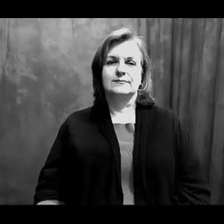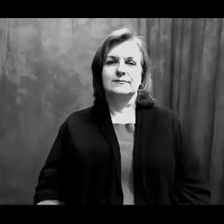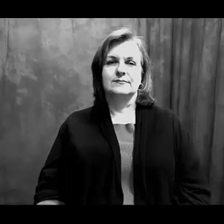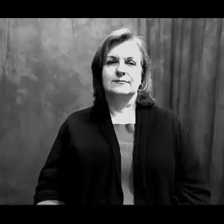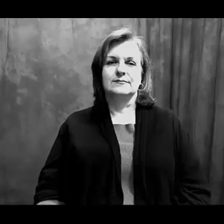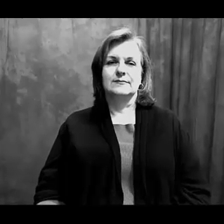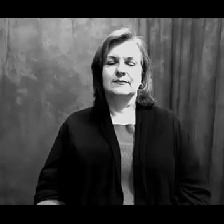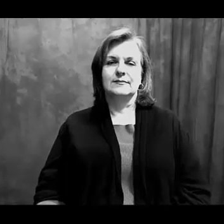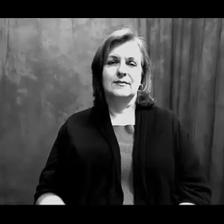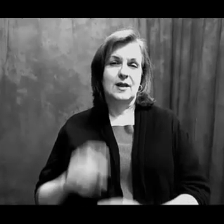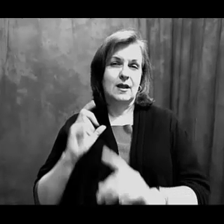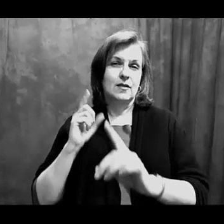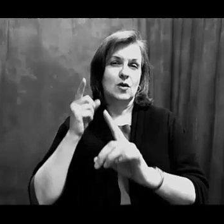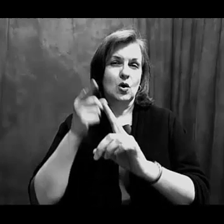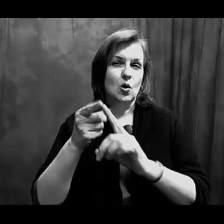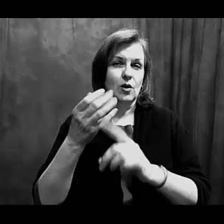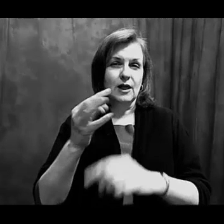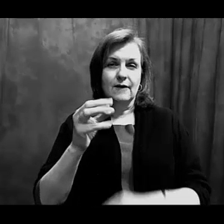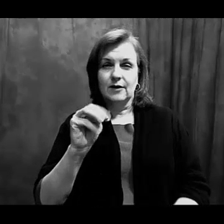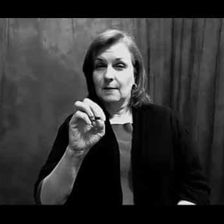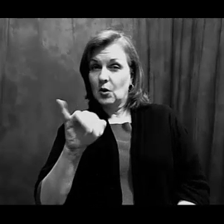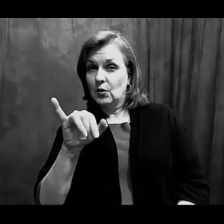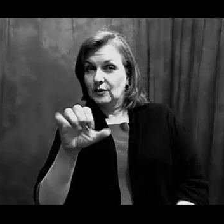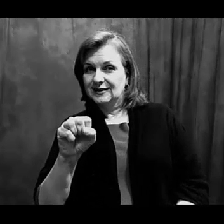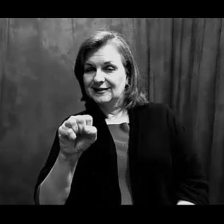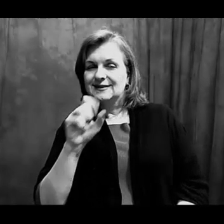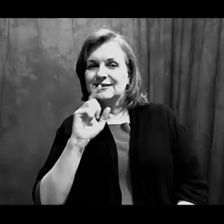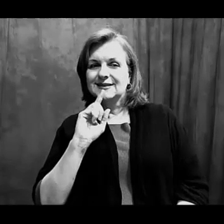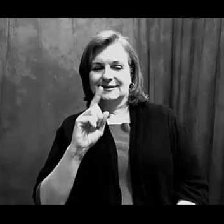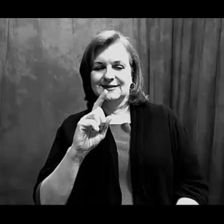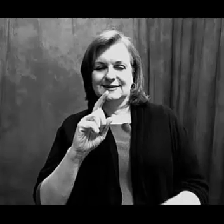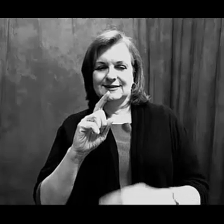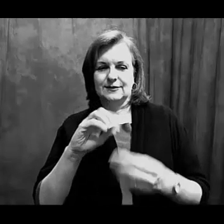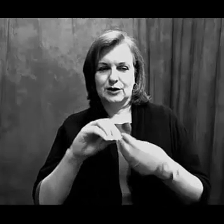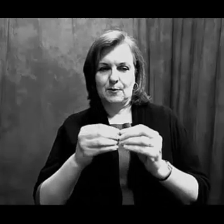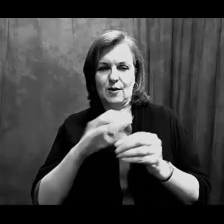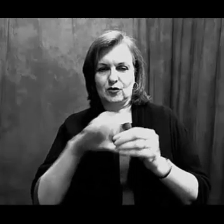the whole idea with meiosis is to decrease the number of chromosomes so go from a